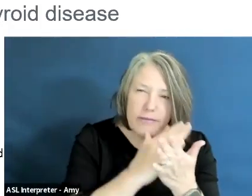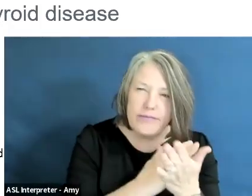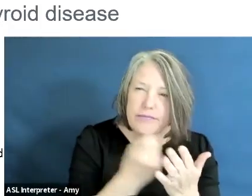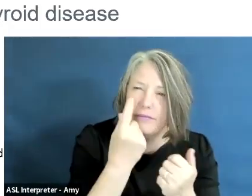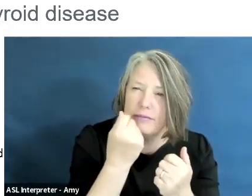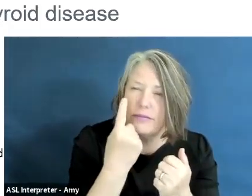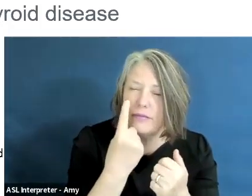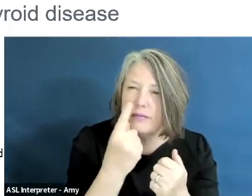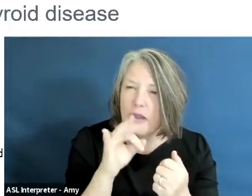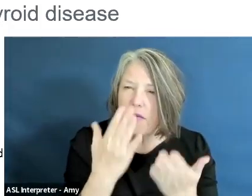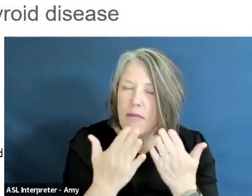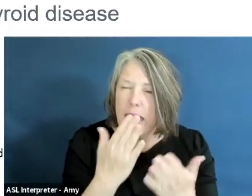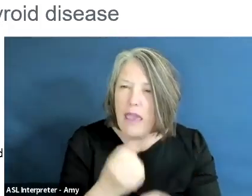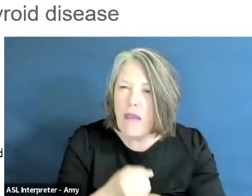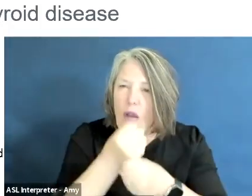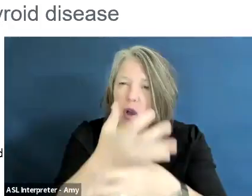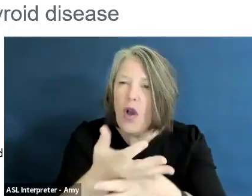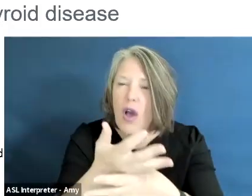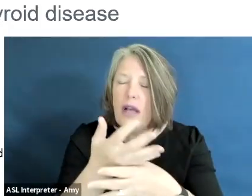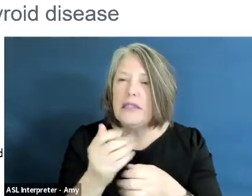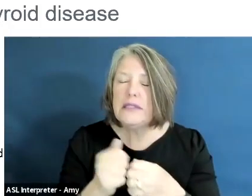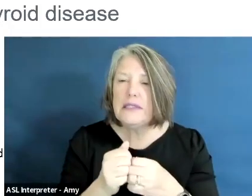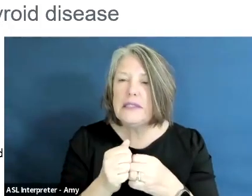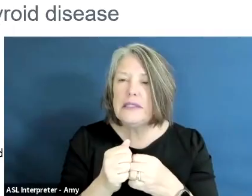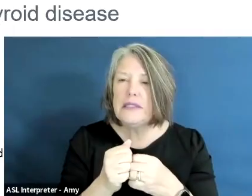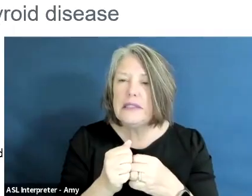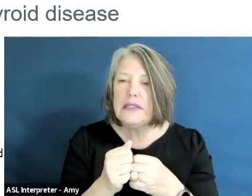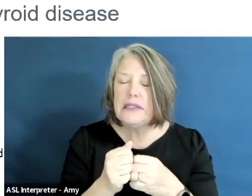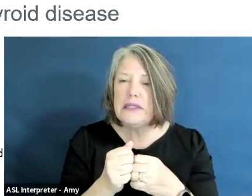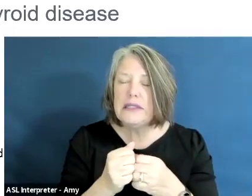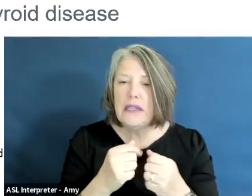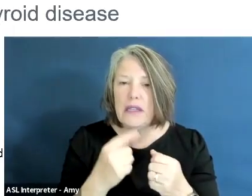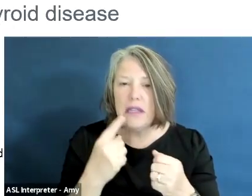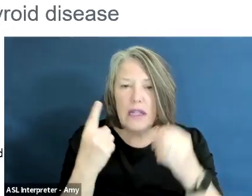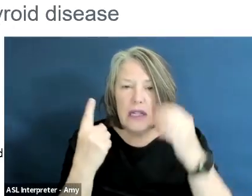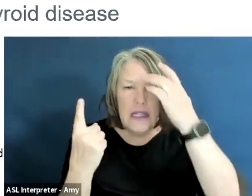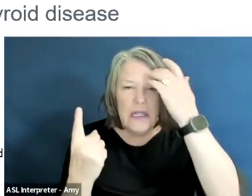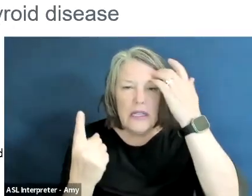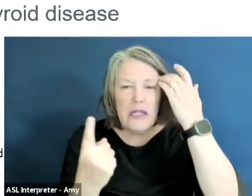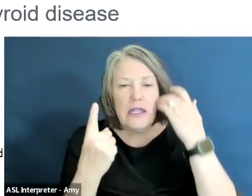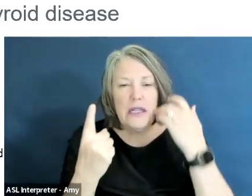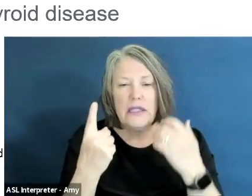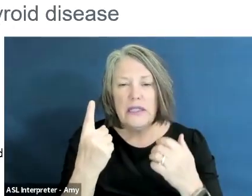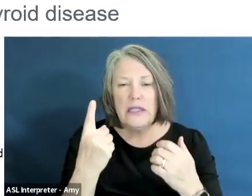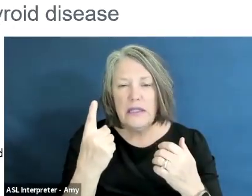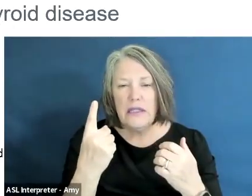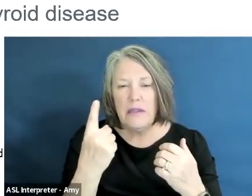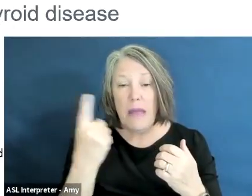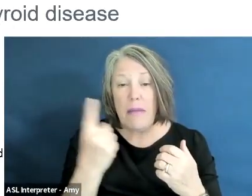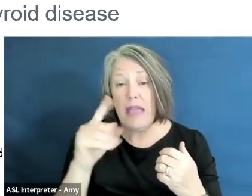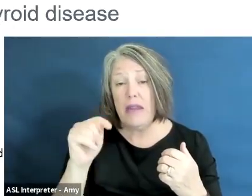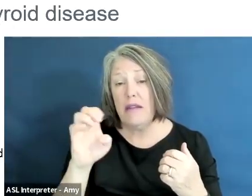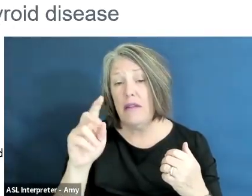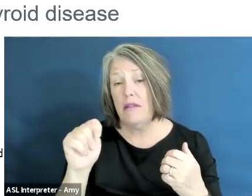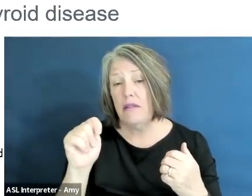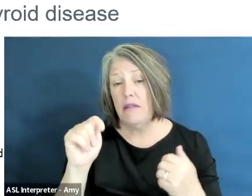whether they may be teratogenic or cause changes that are